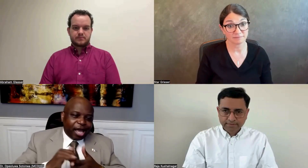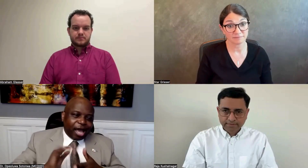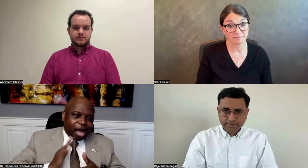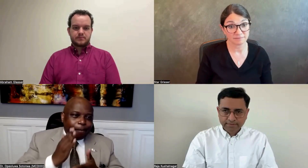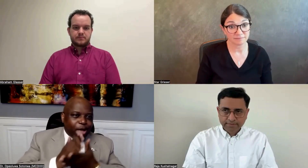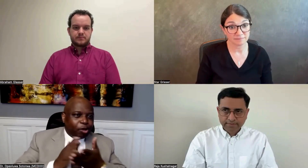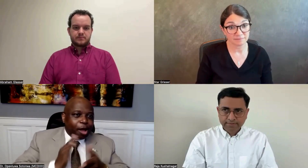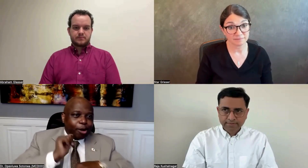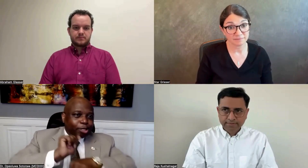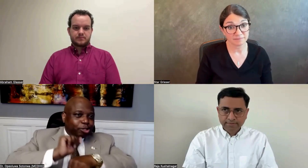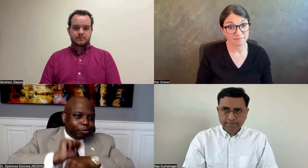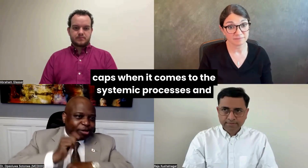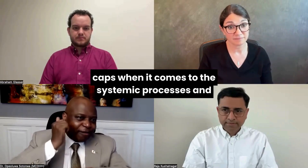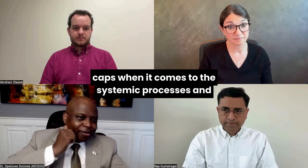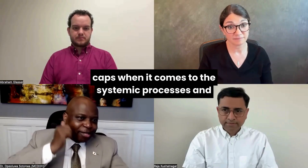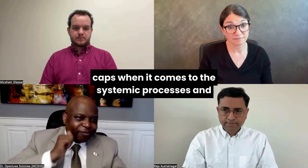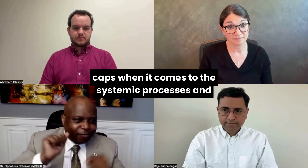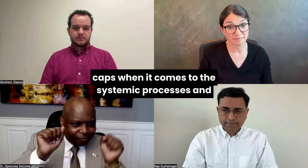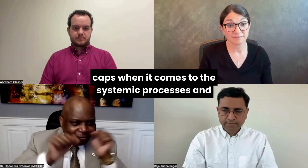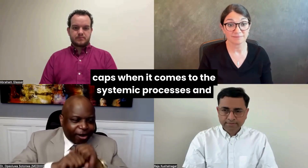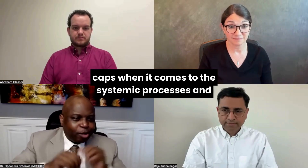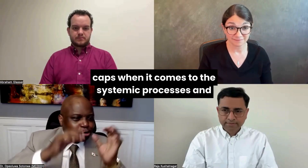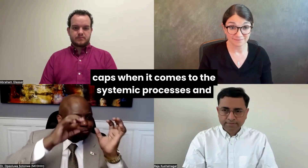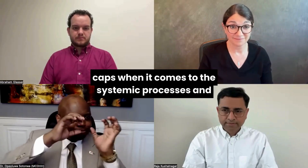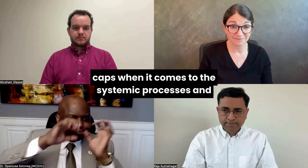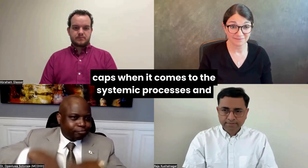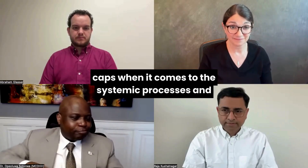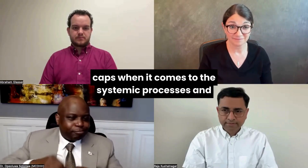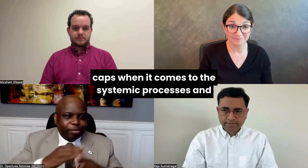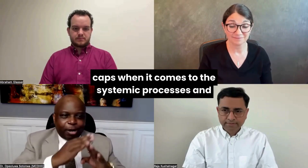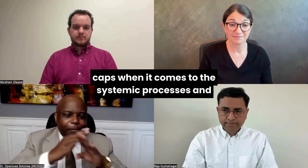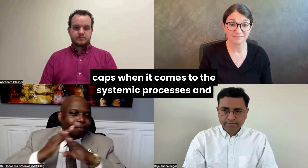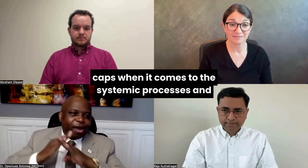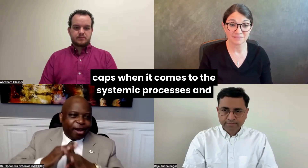caps when it comes to the systemic processes and